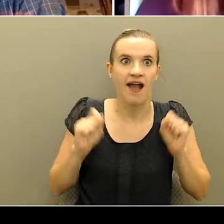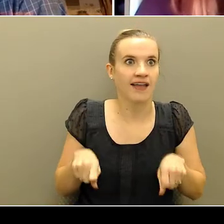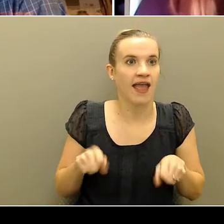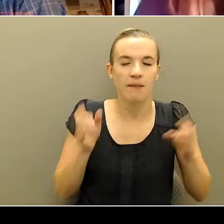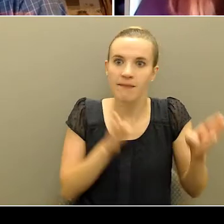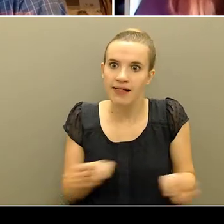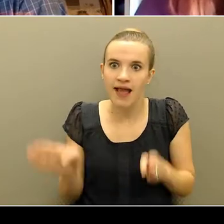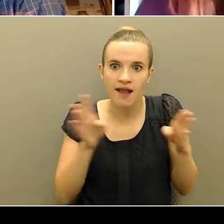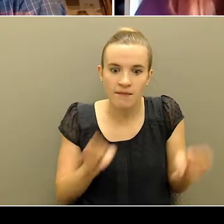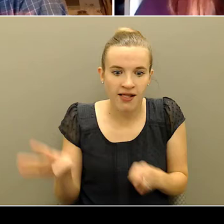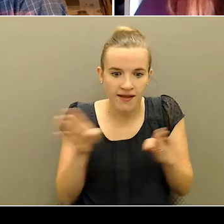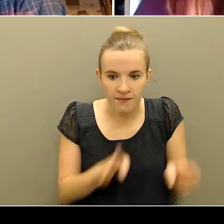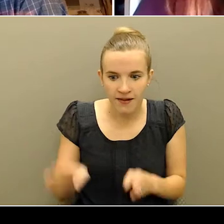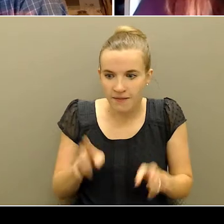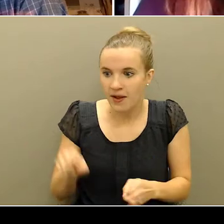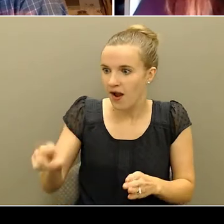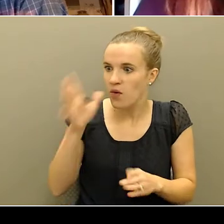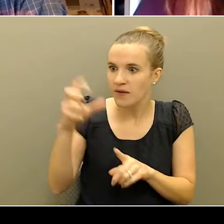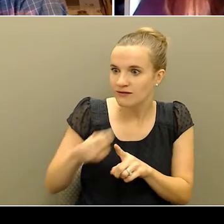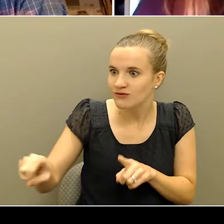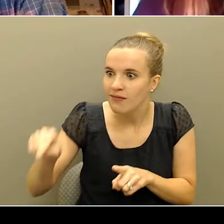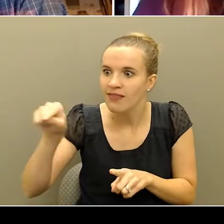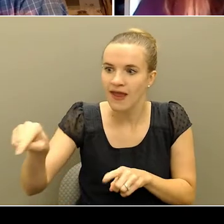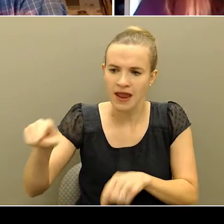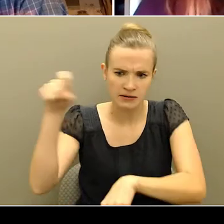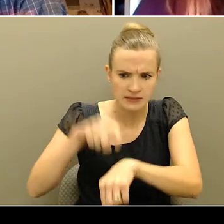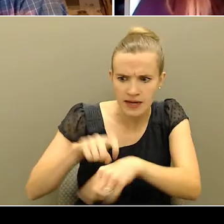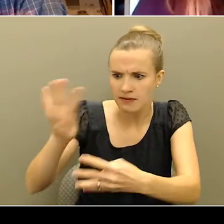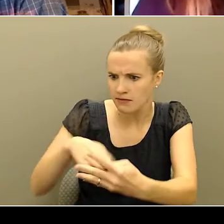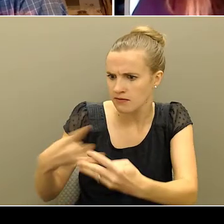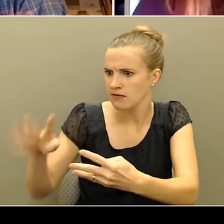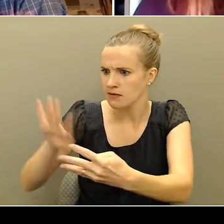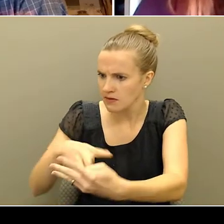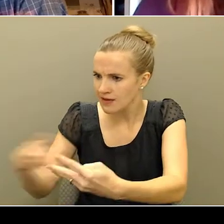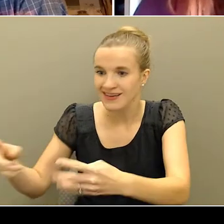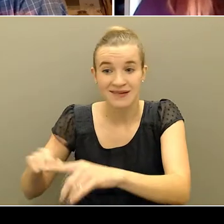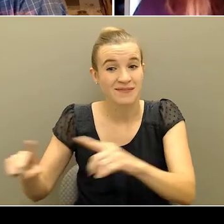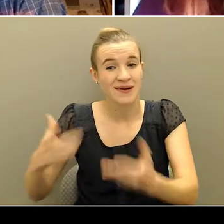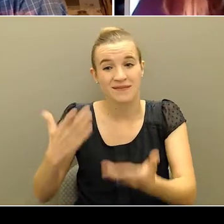couple hours of my day. So I just, whenever I travel, I just have patience